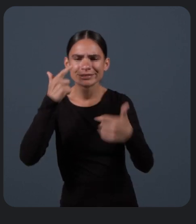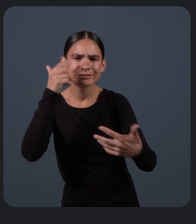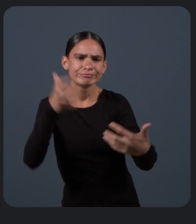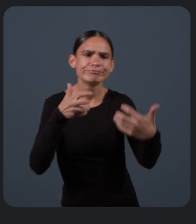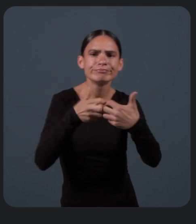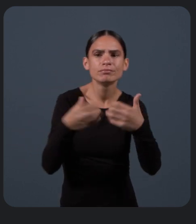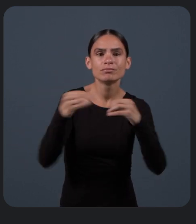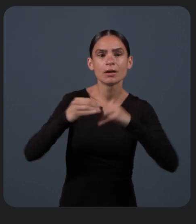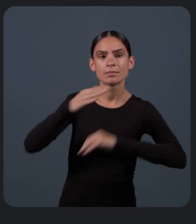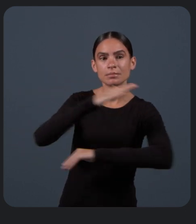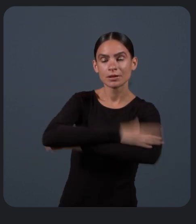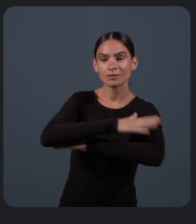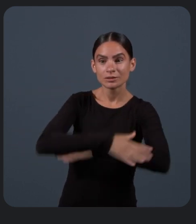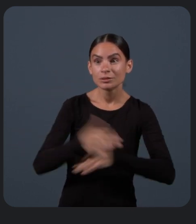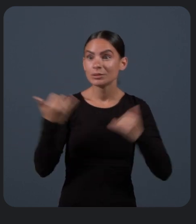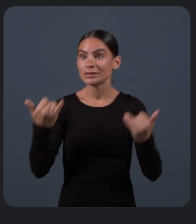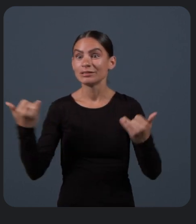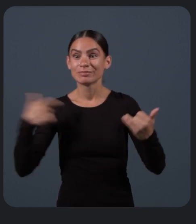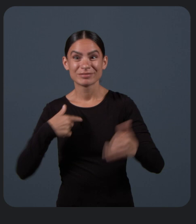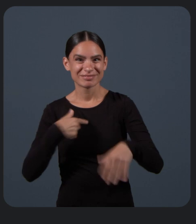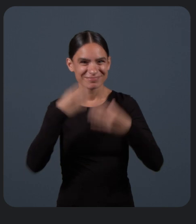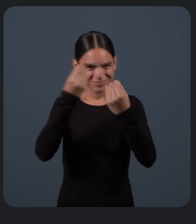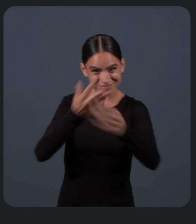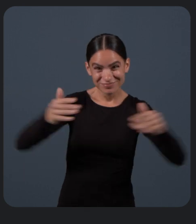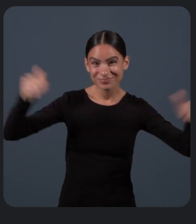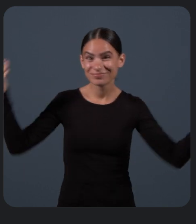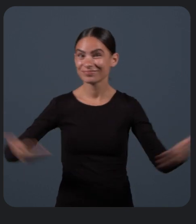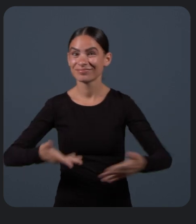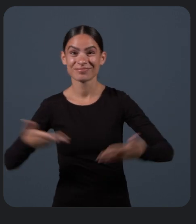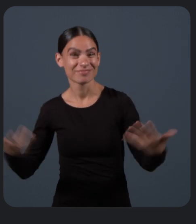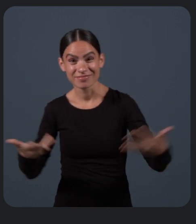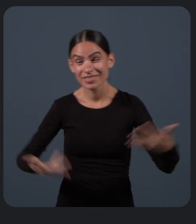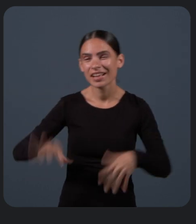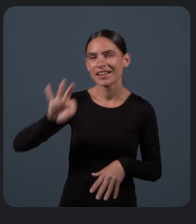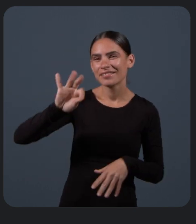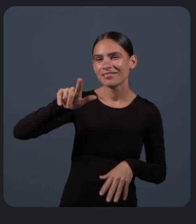So, today, we're introducing Flutter 3.